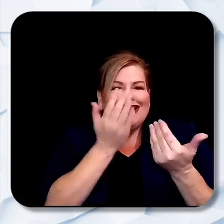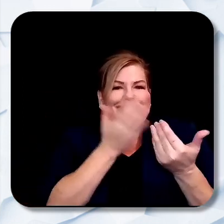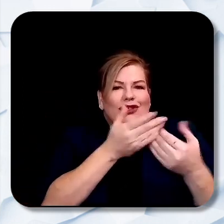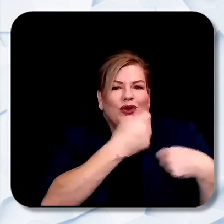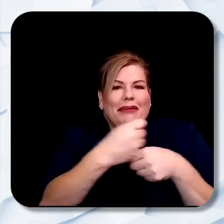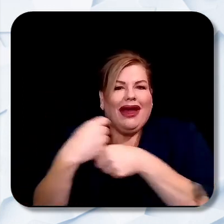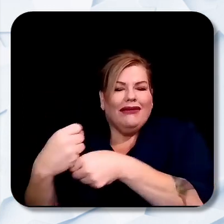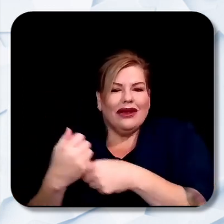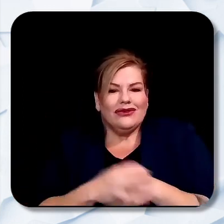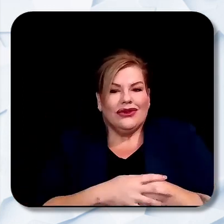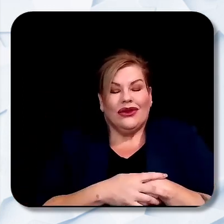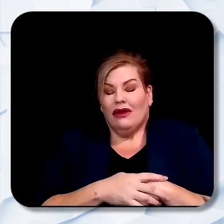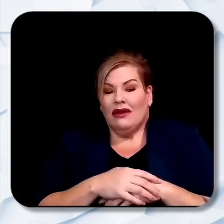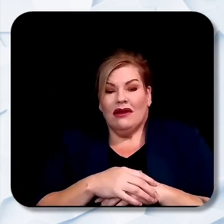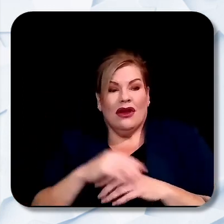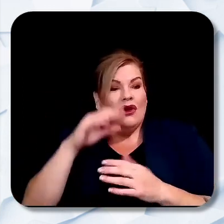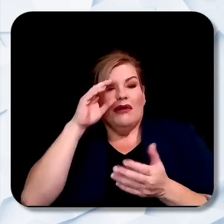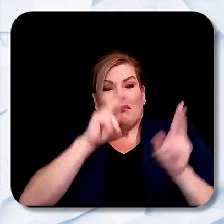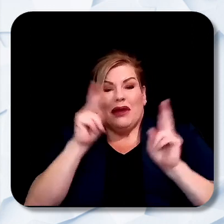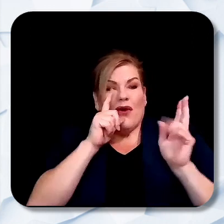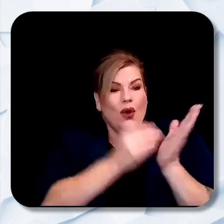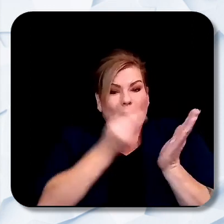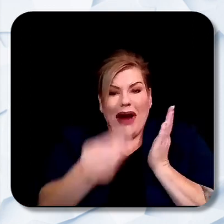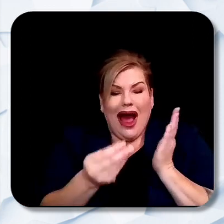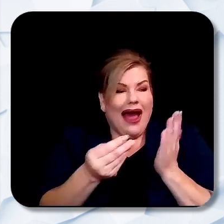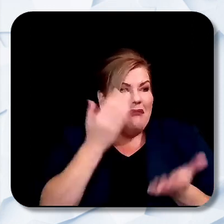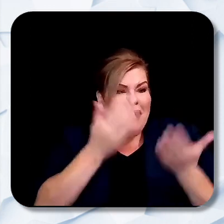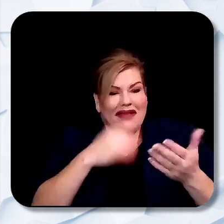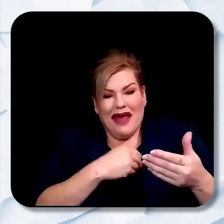encounter fentanyl from any number of channels, including from individuals selling fake pills